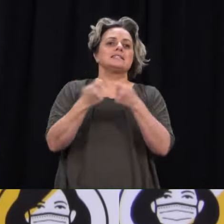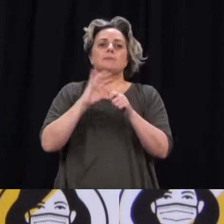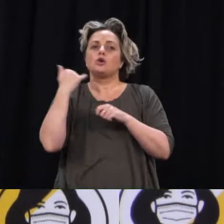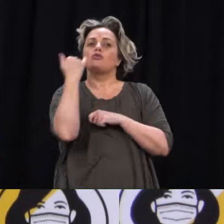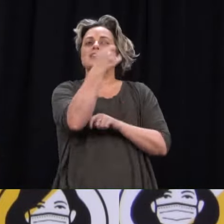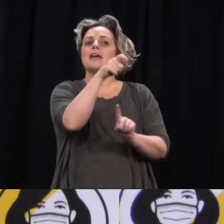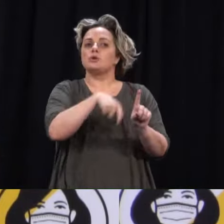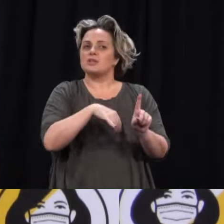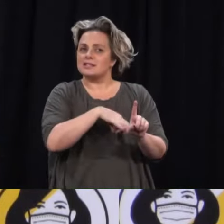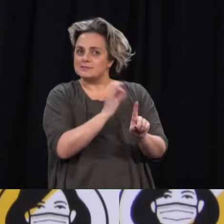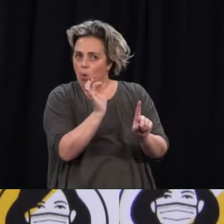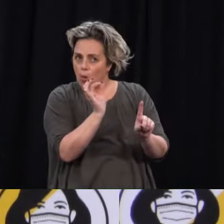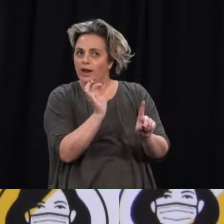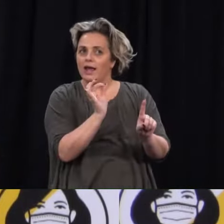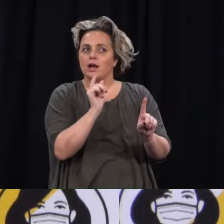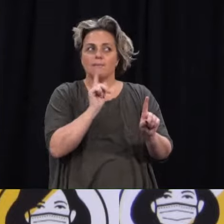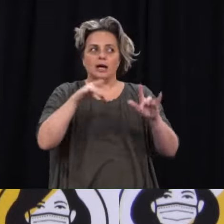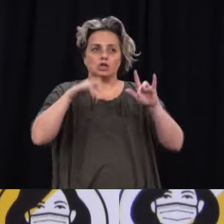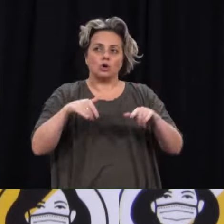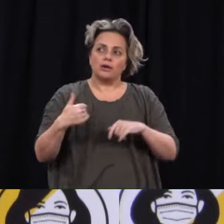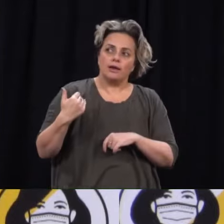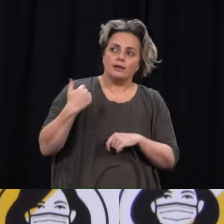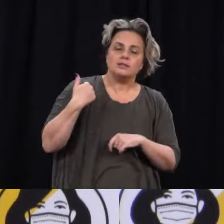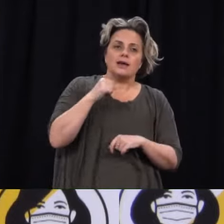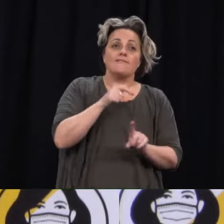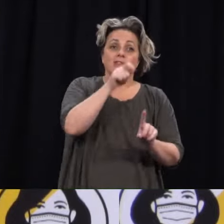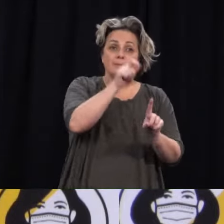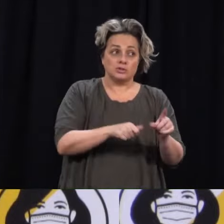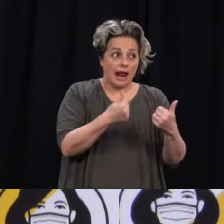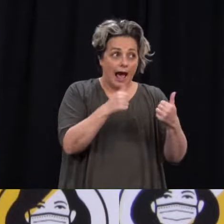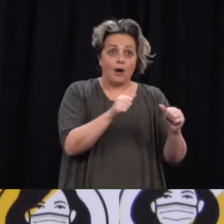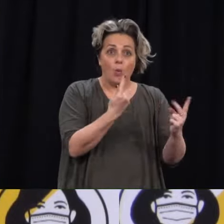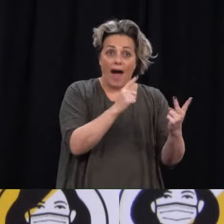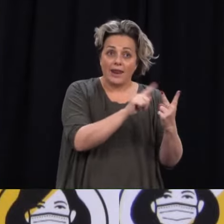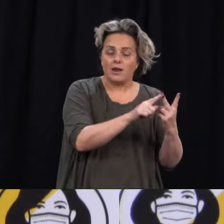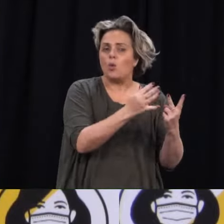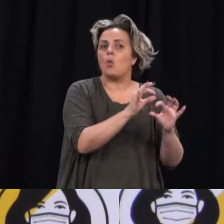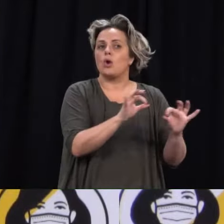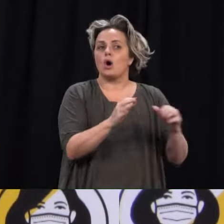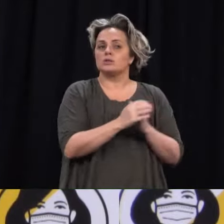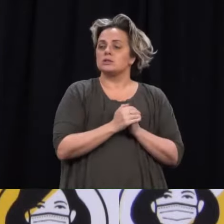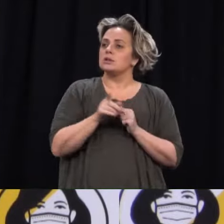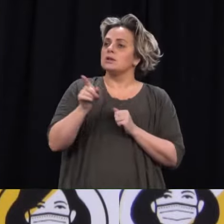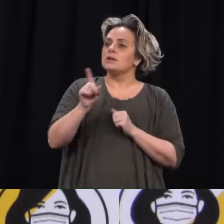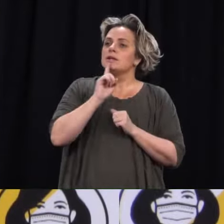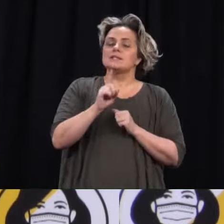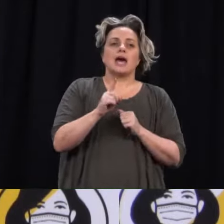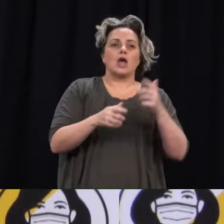might be one of those people overnight and that was brought to my attention so the team has reached out to that person this